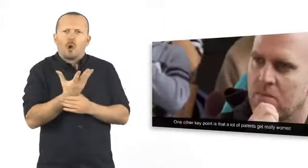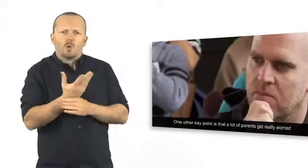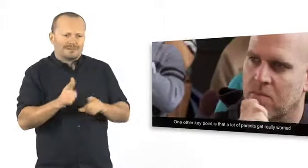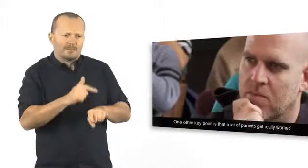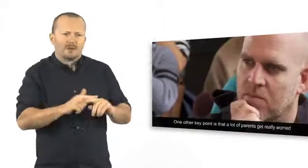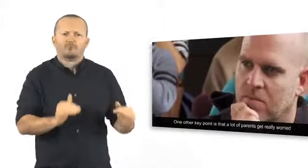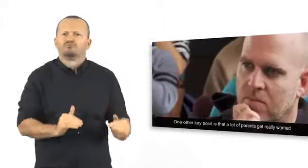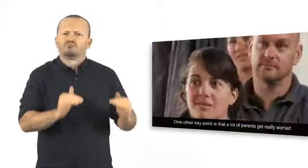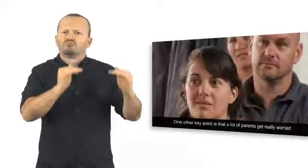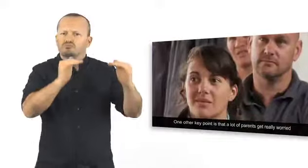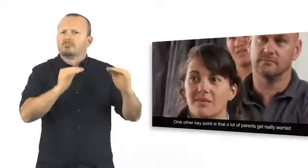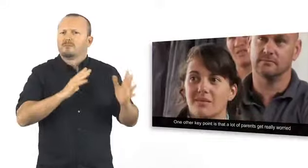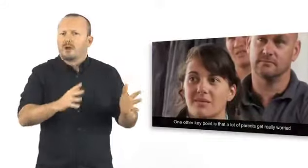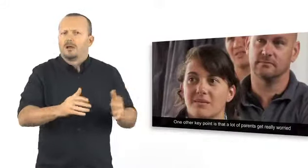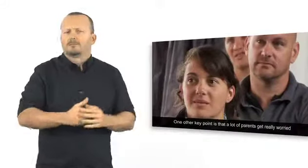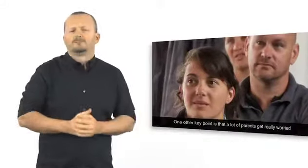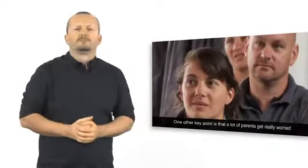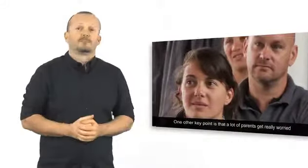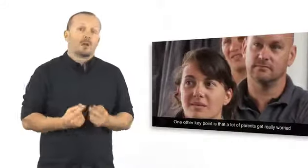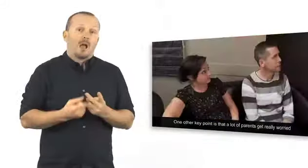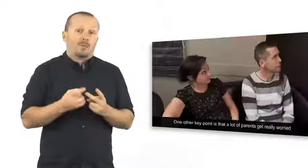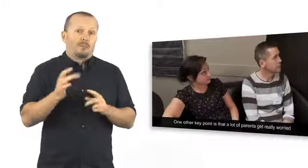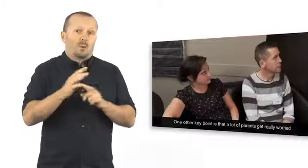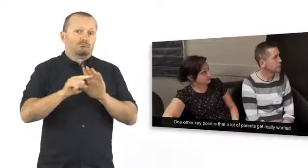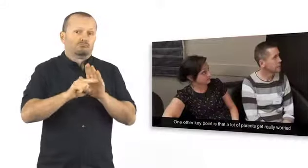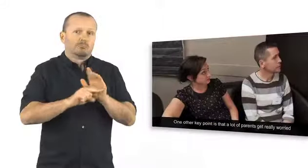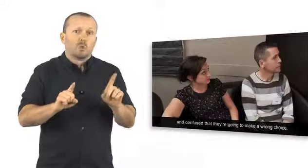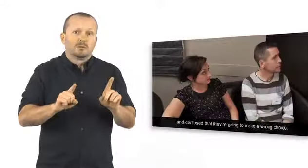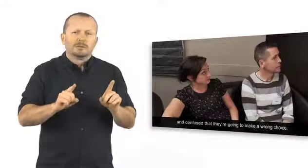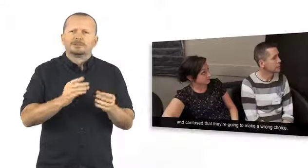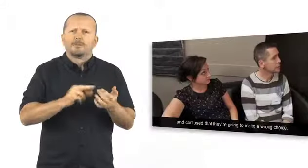One other key point is that a lot of parents get really worried and confused that they’re